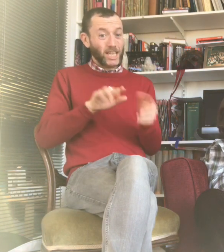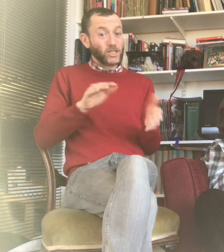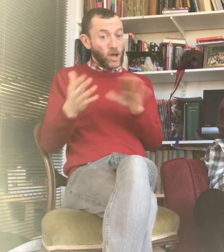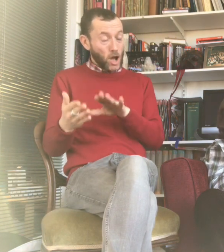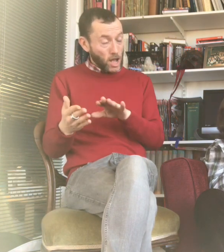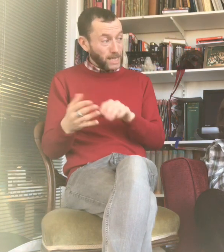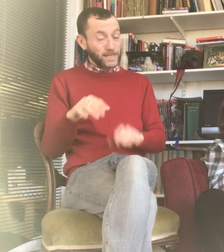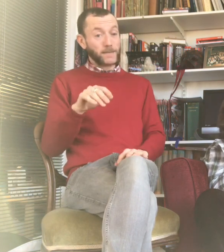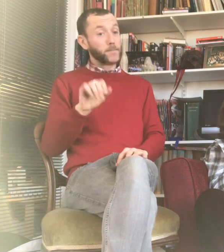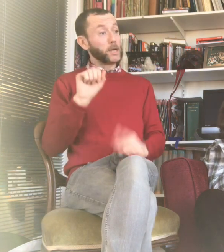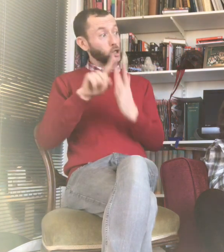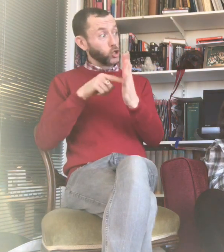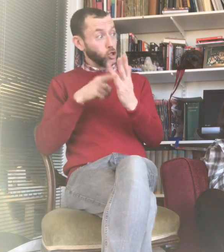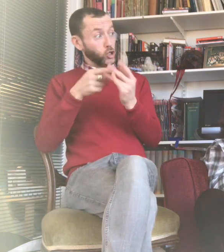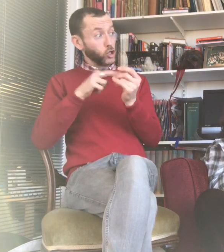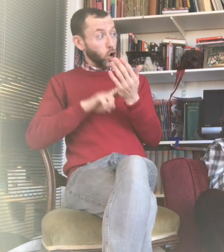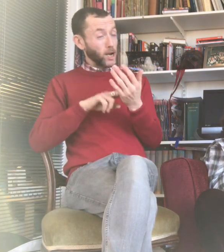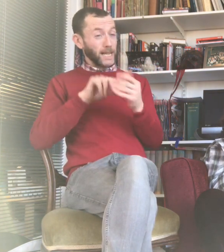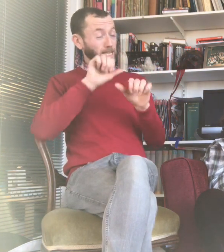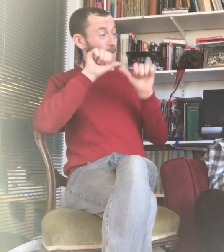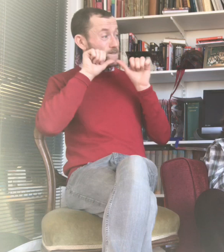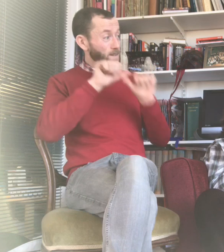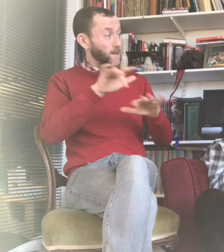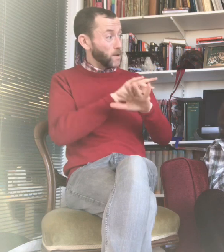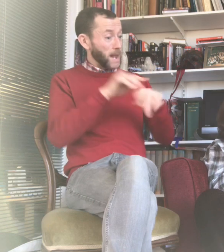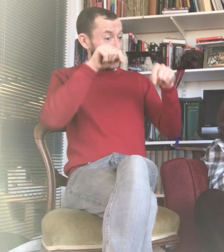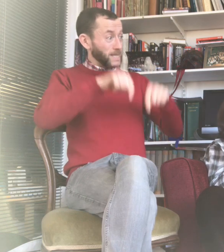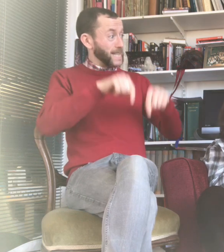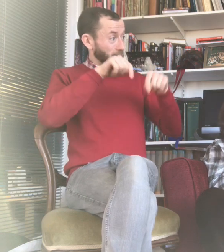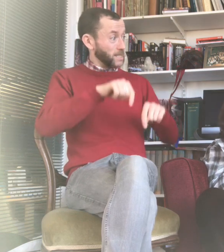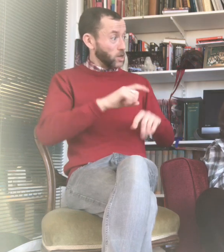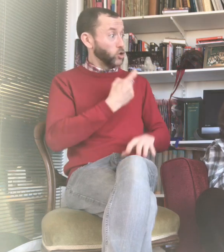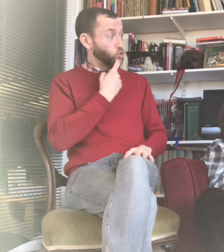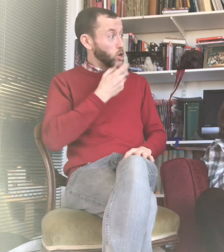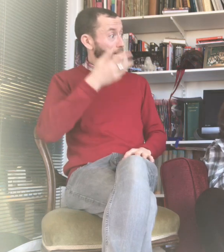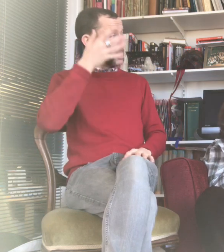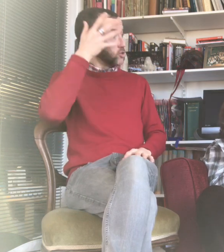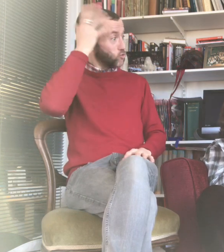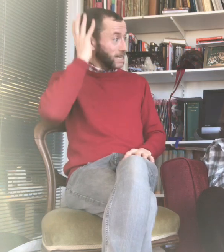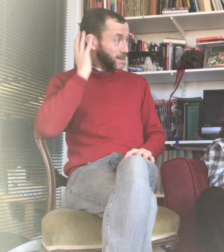favourite play and I used to talk to him about it.